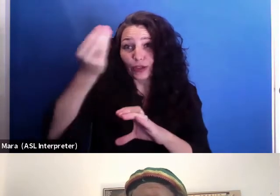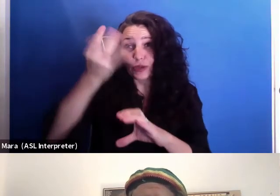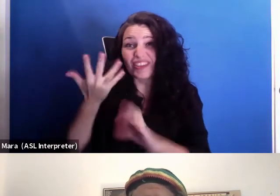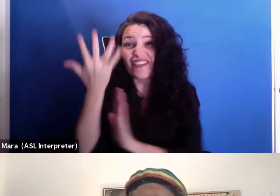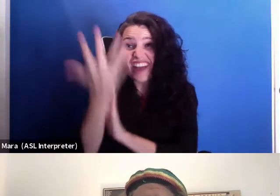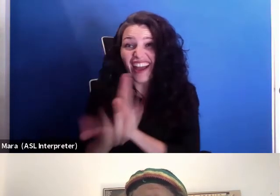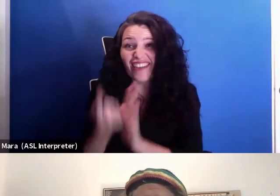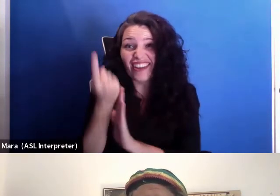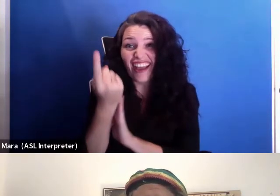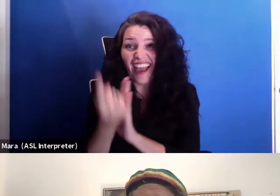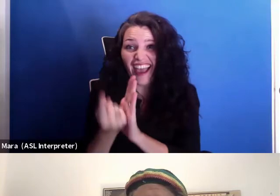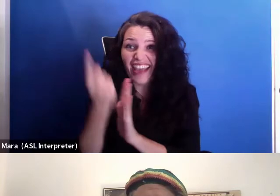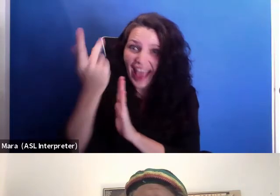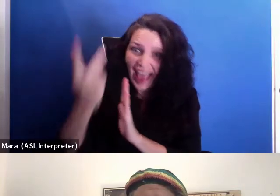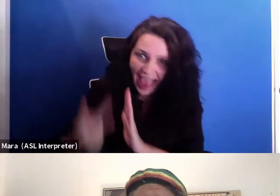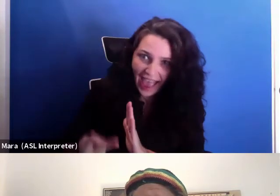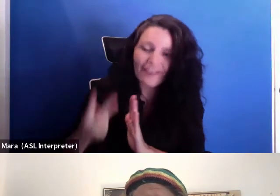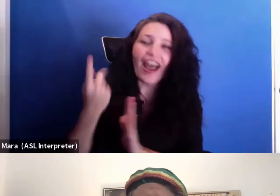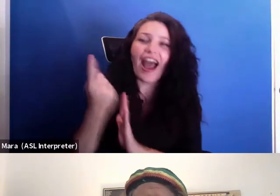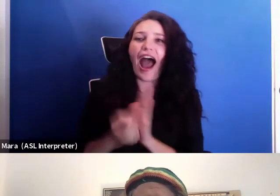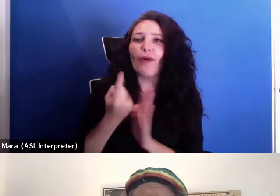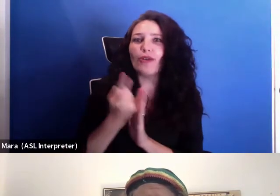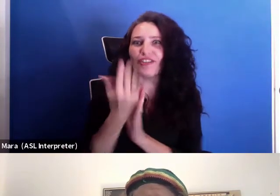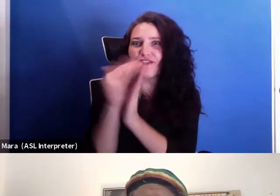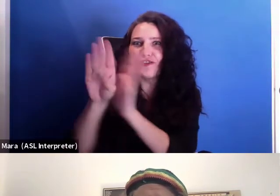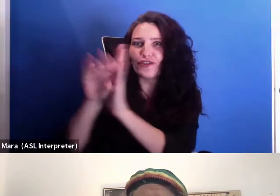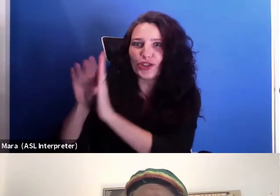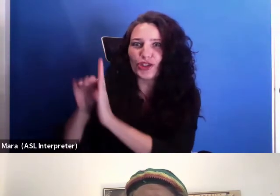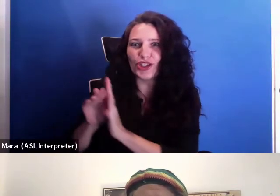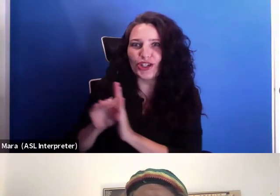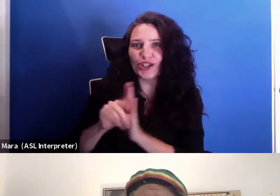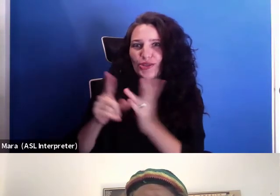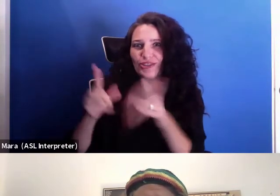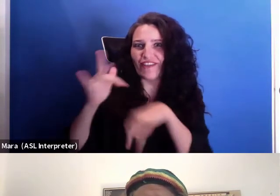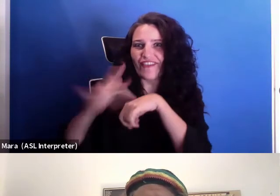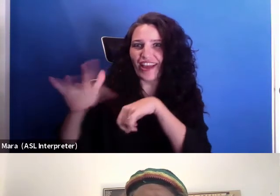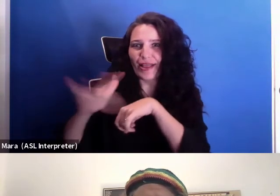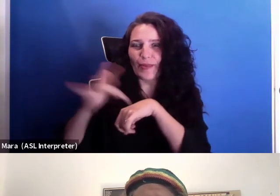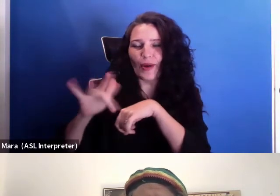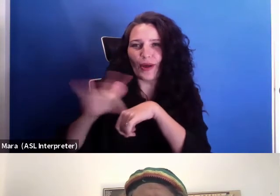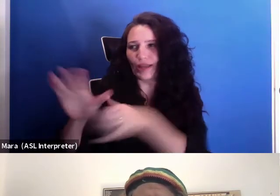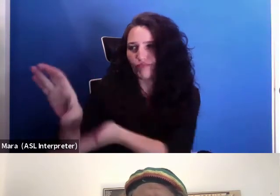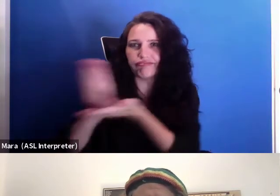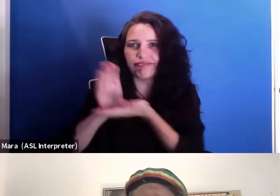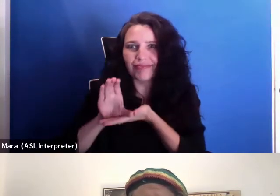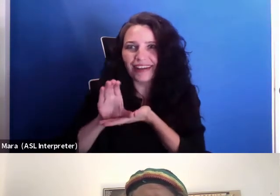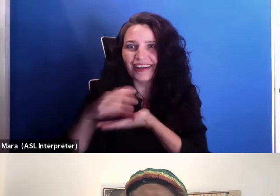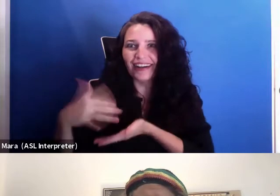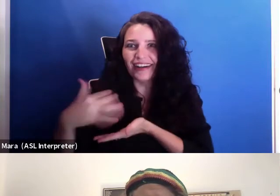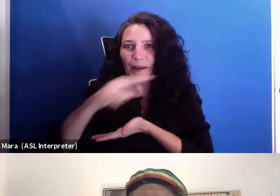It was all shot early, Portapak video, black and white video, and we'd love to collaborate with you.